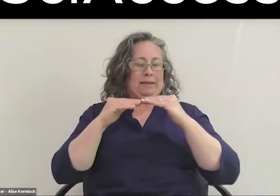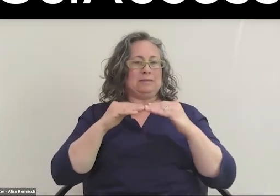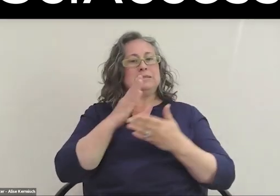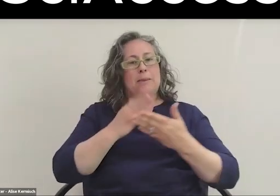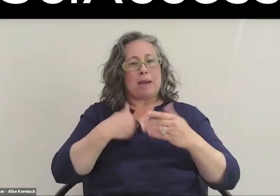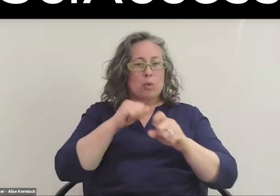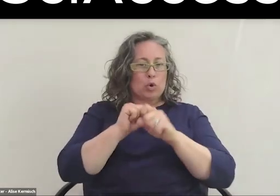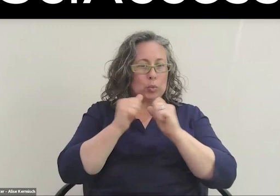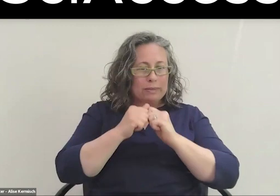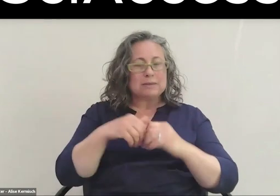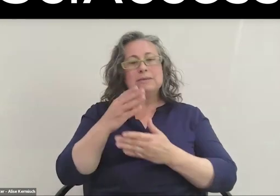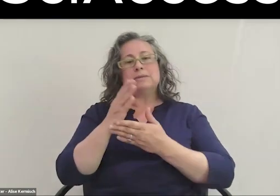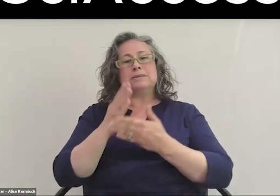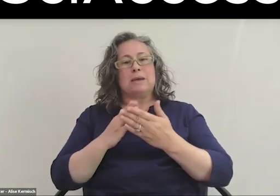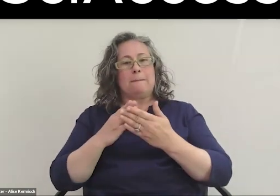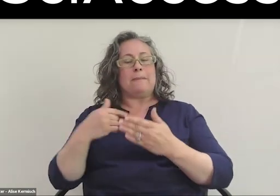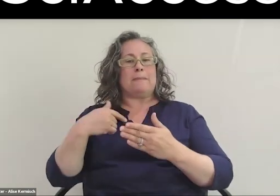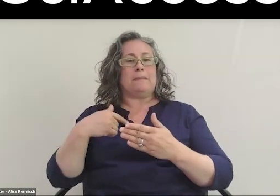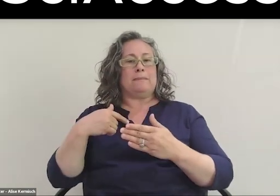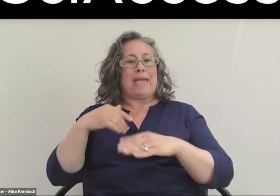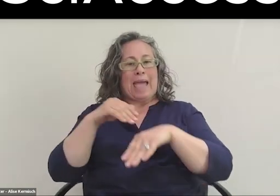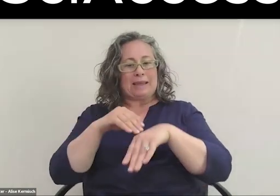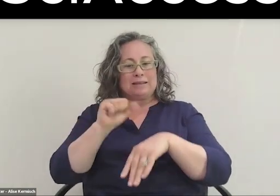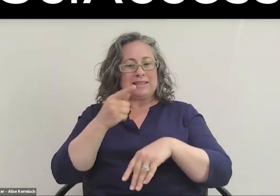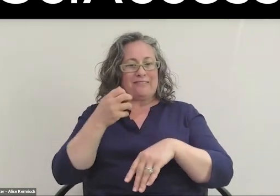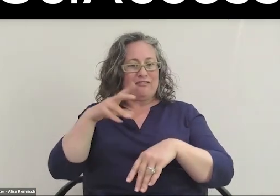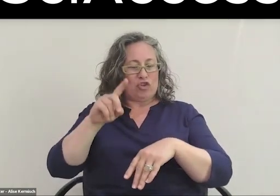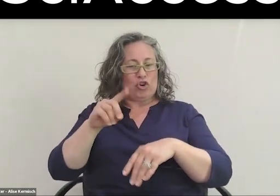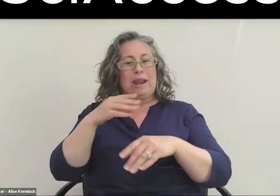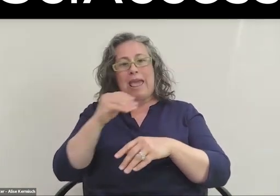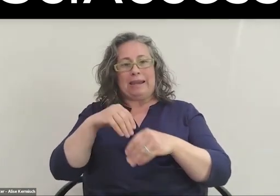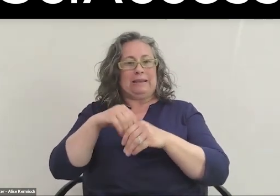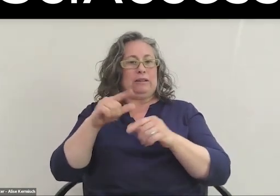Some of these are people at Stanford and the local community.